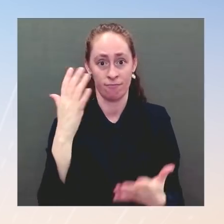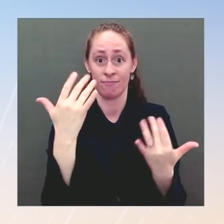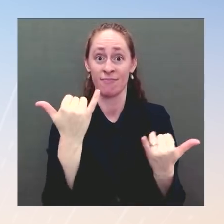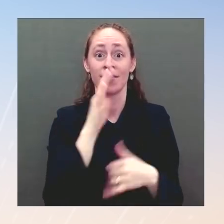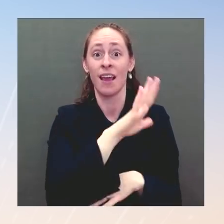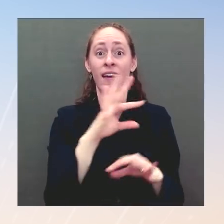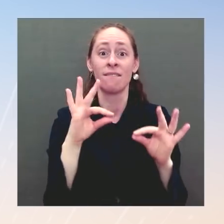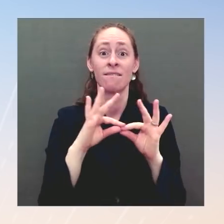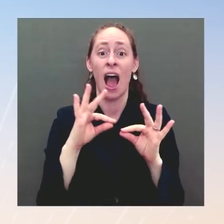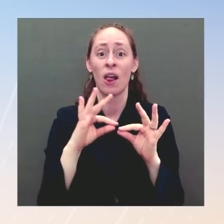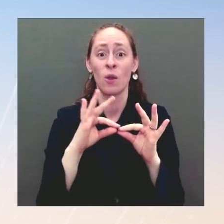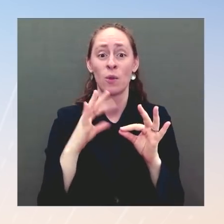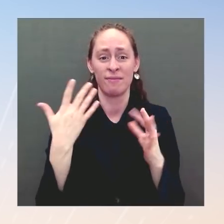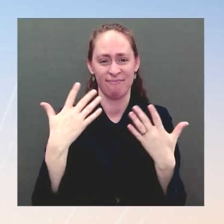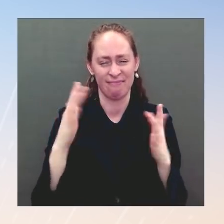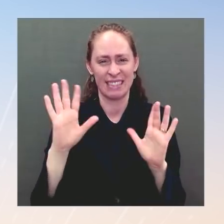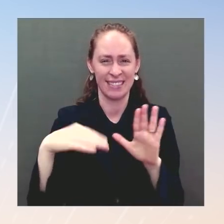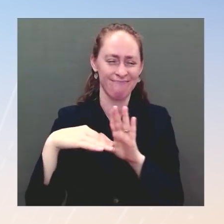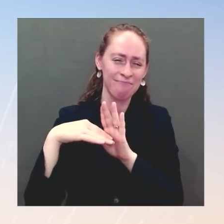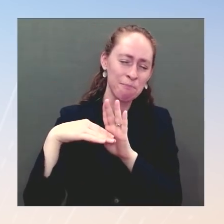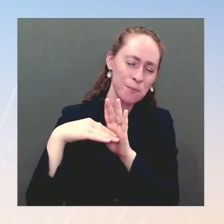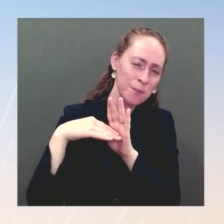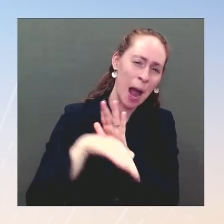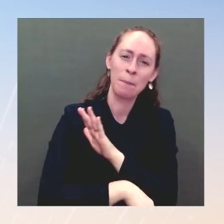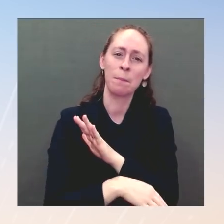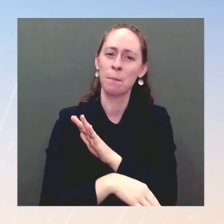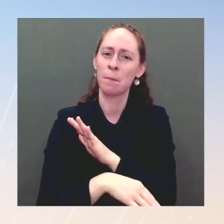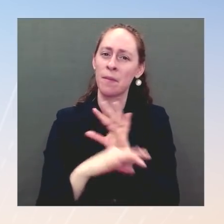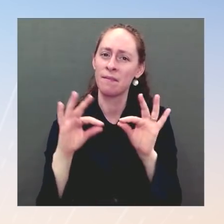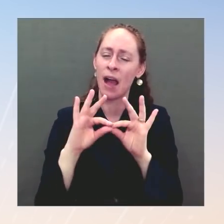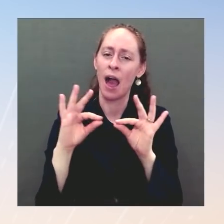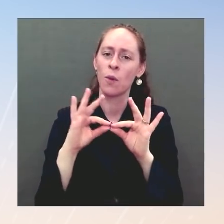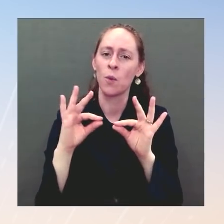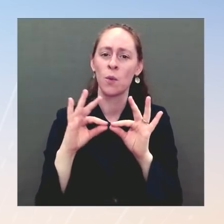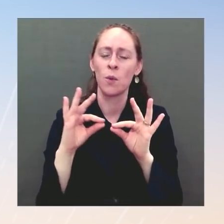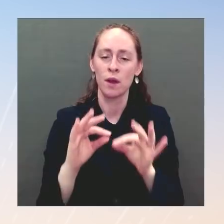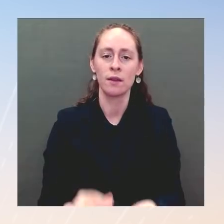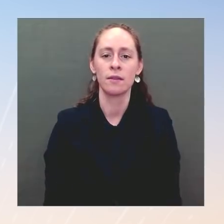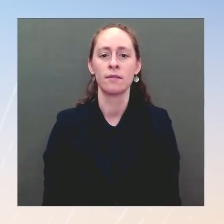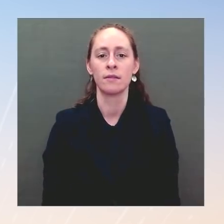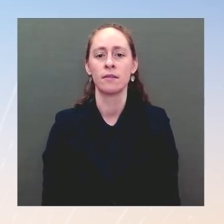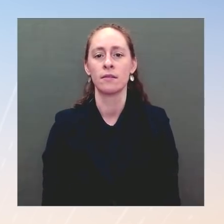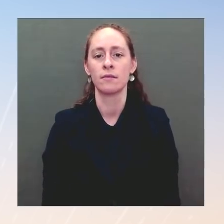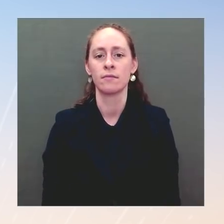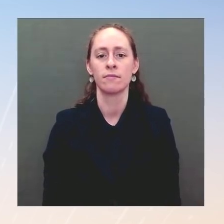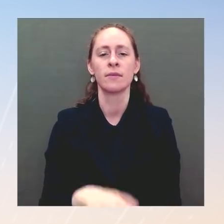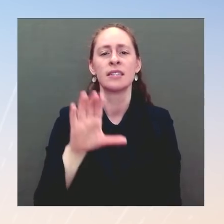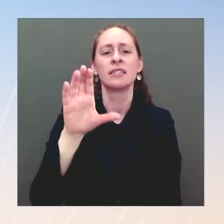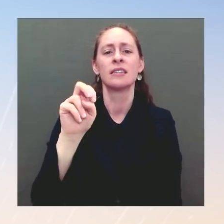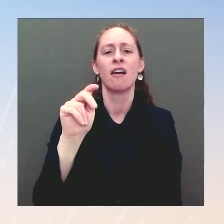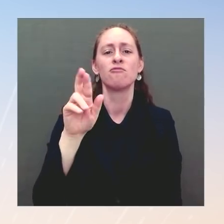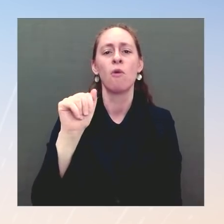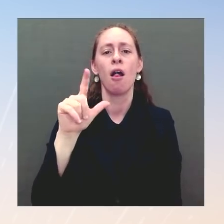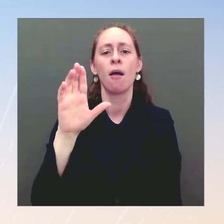In response to inflation risk, the Russian Central Bank has hiked rates eight times in the past year to 9.5 percent.